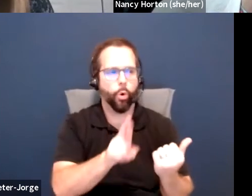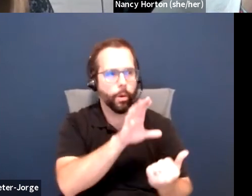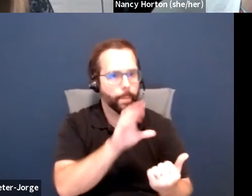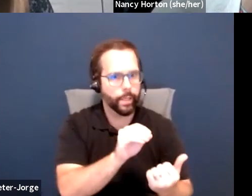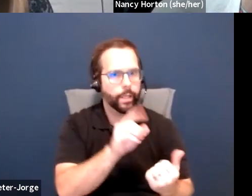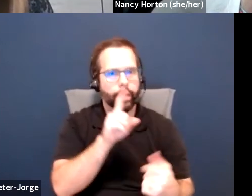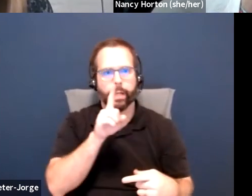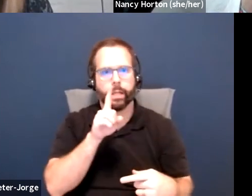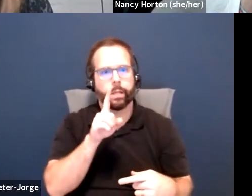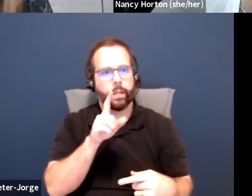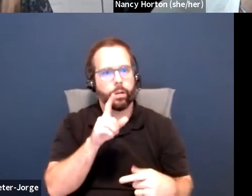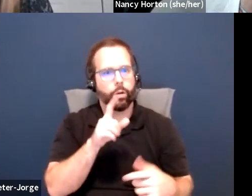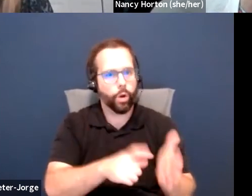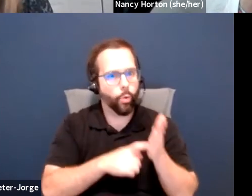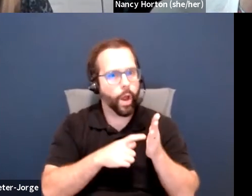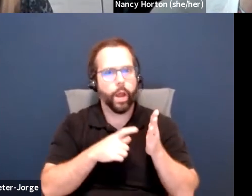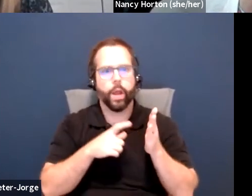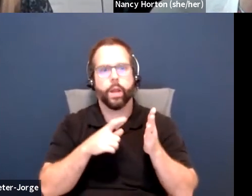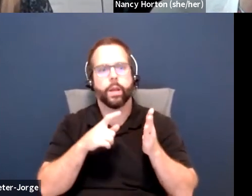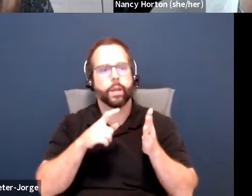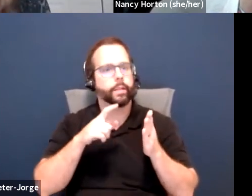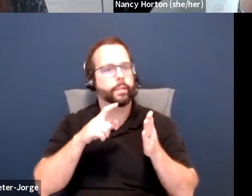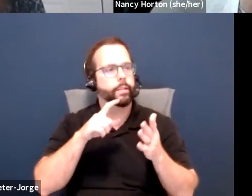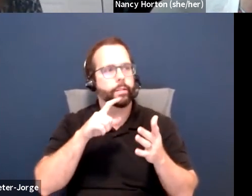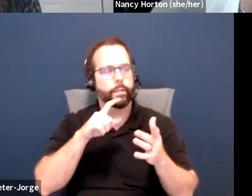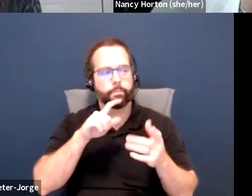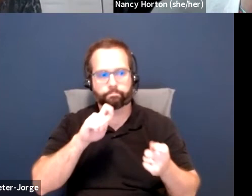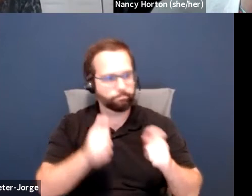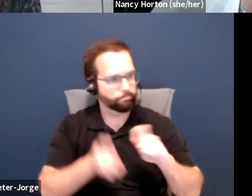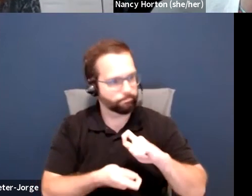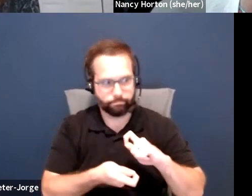obligations. Covered entities are not required to take any action that would